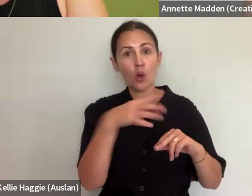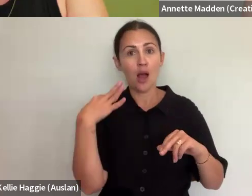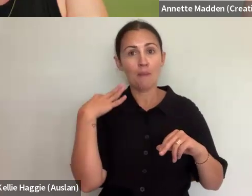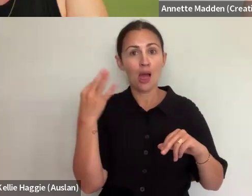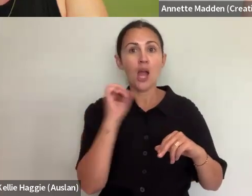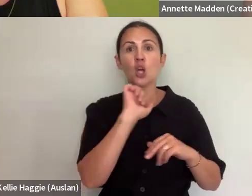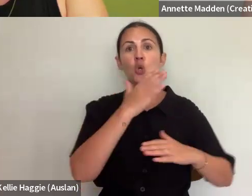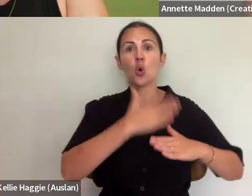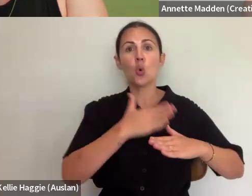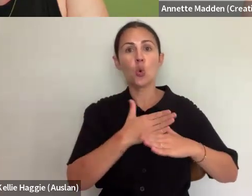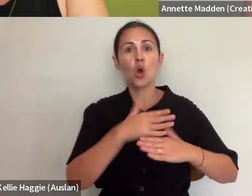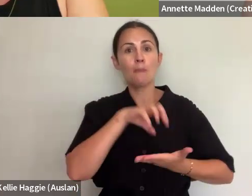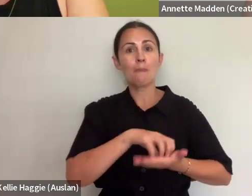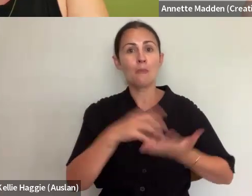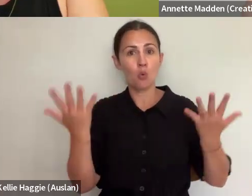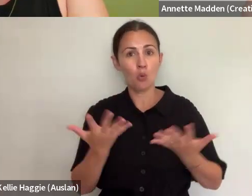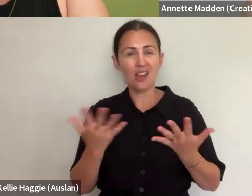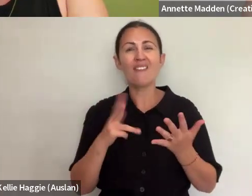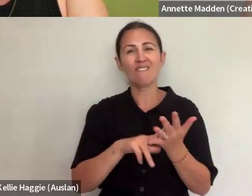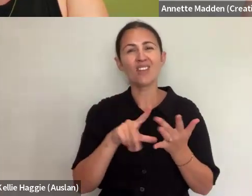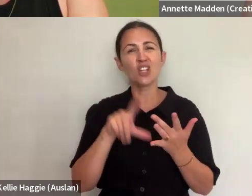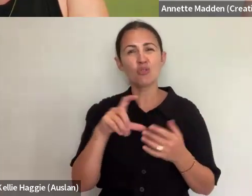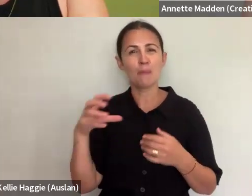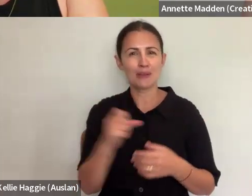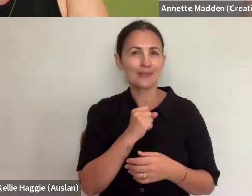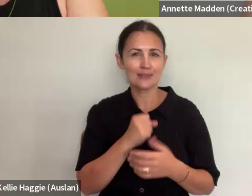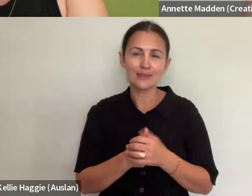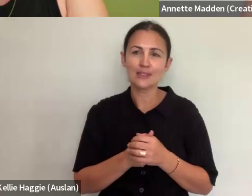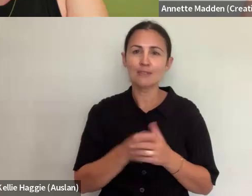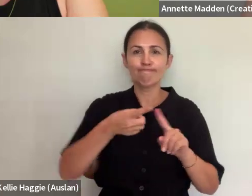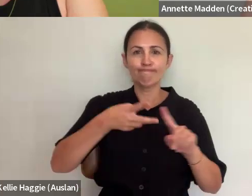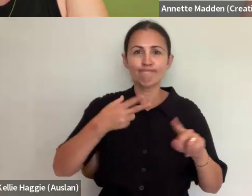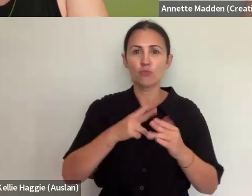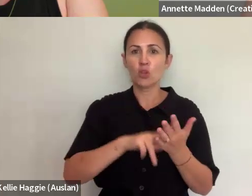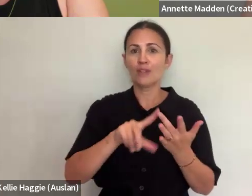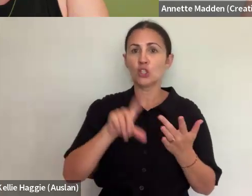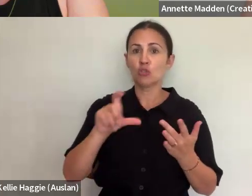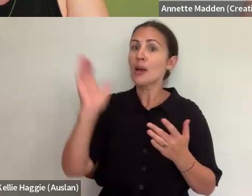Victoria. And applicants do need to be based in Victoria to access this opportunity